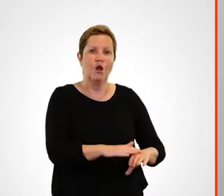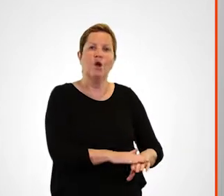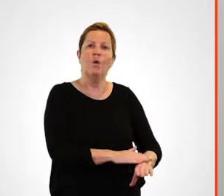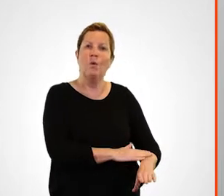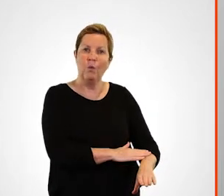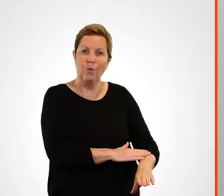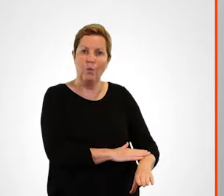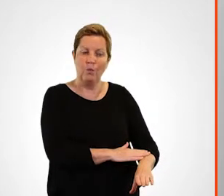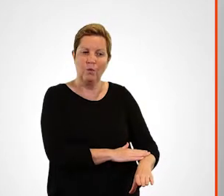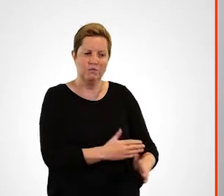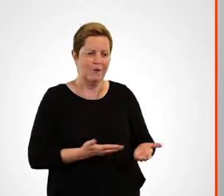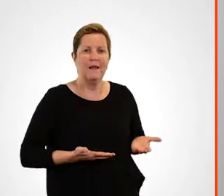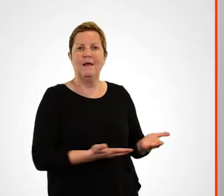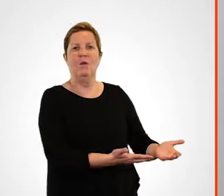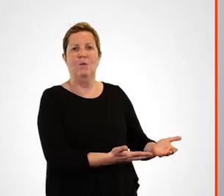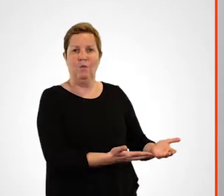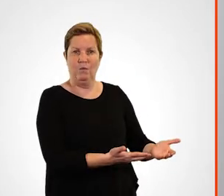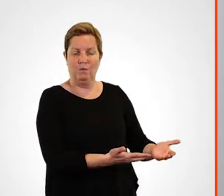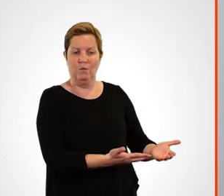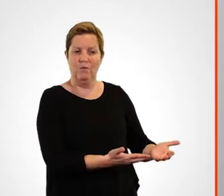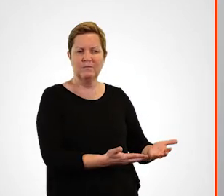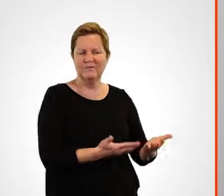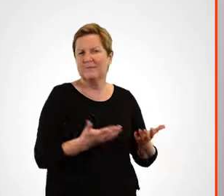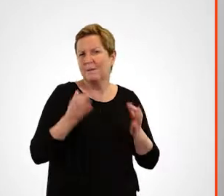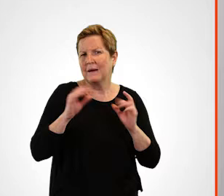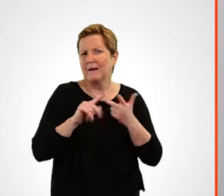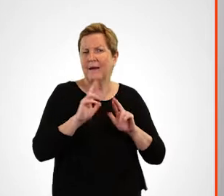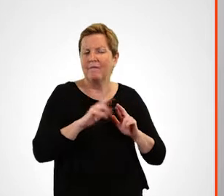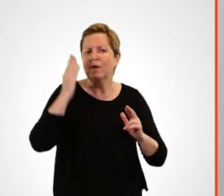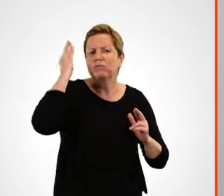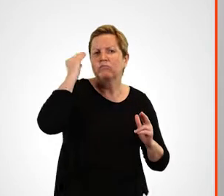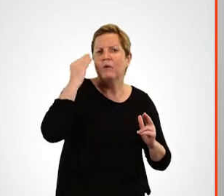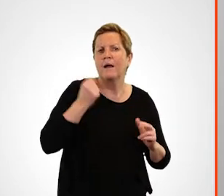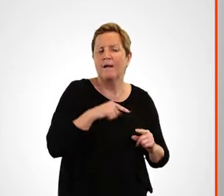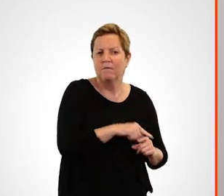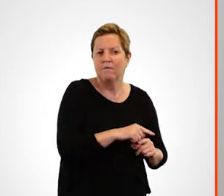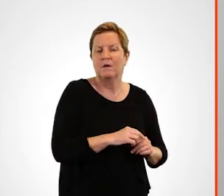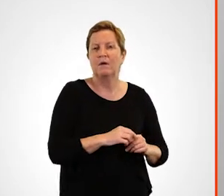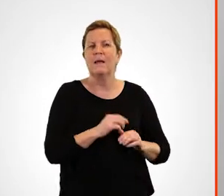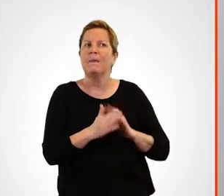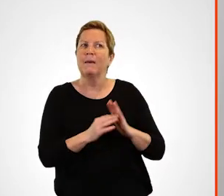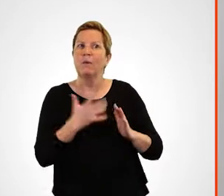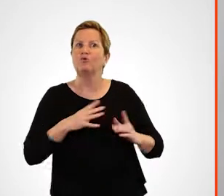to sort of accommodate the fact that he's not hearing well, we're not trying to learn a whole new behaviour,